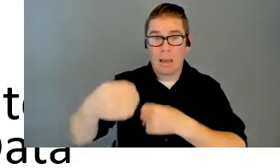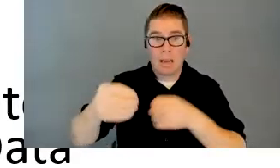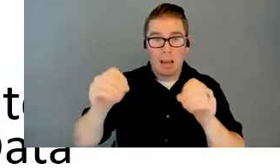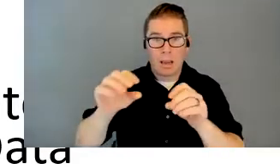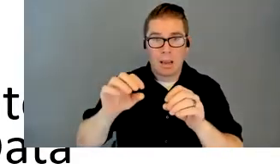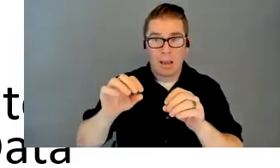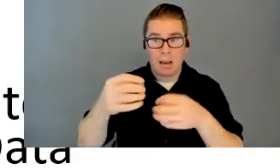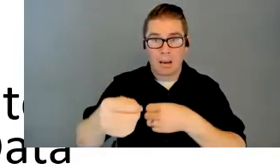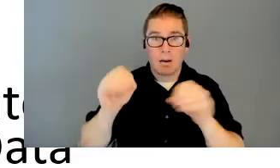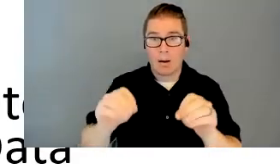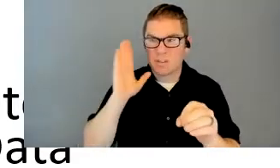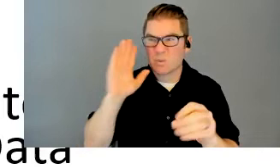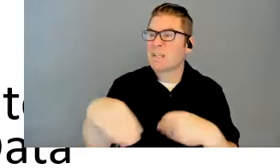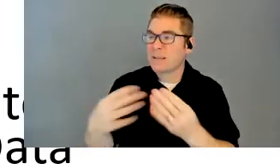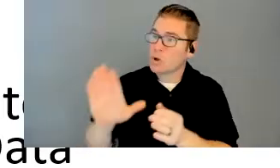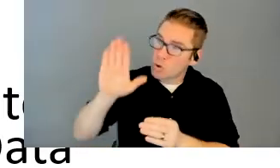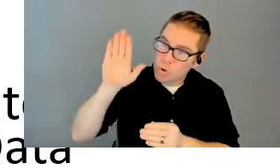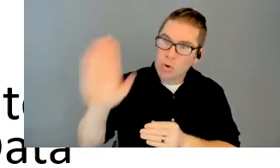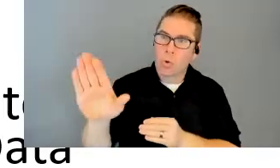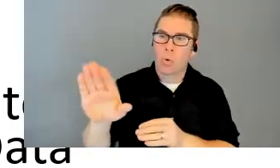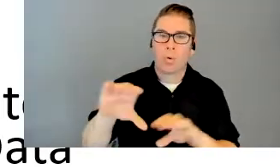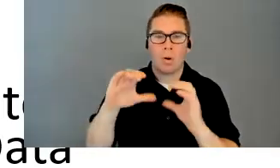I can look at how are students